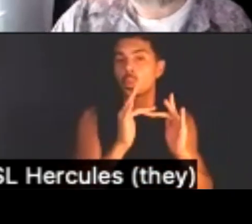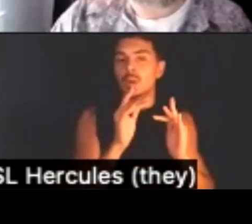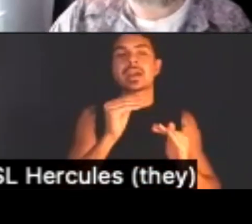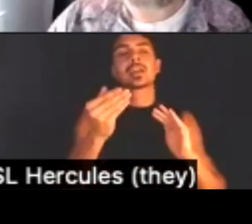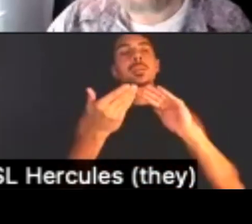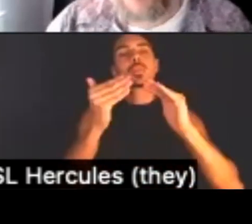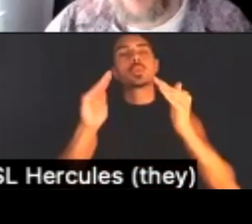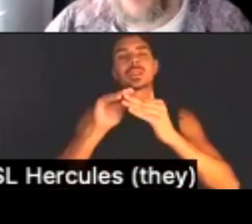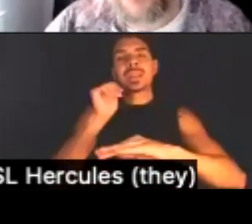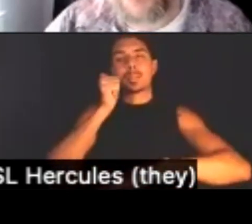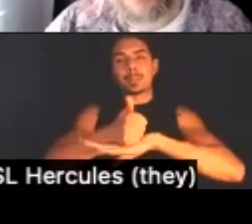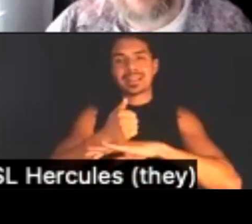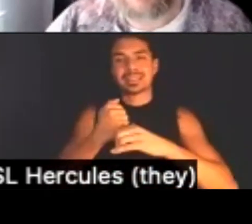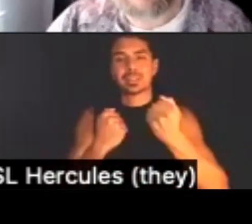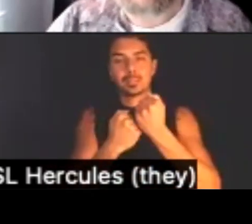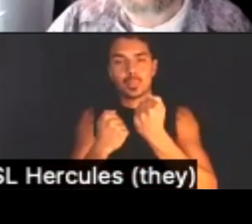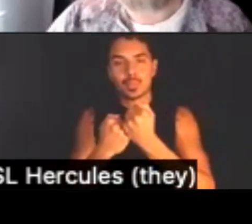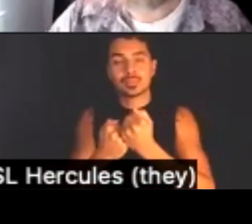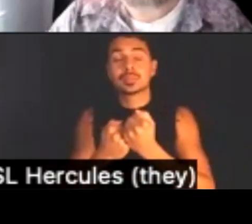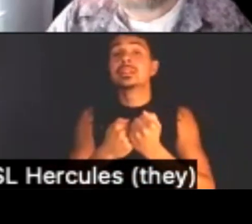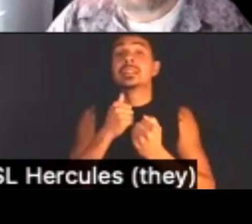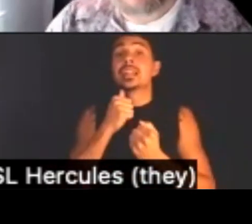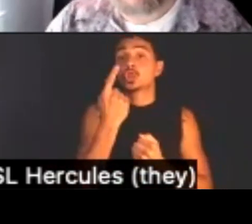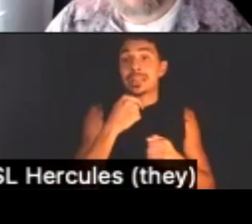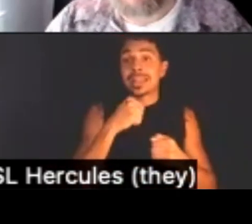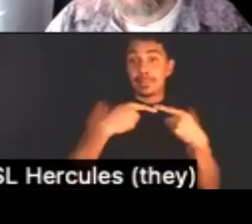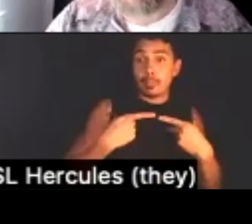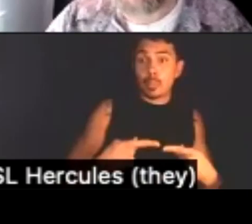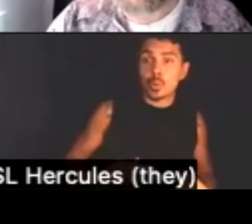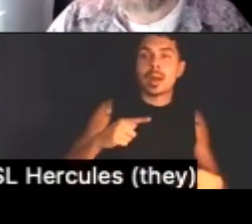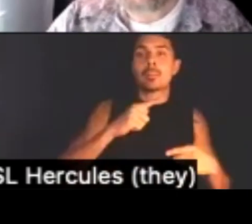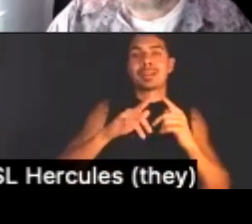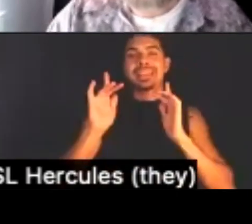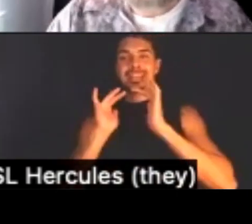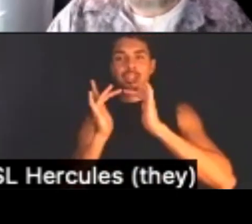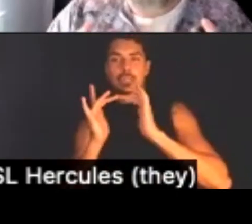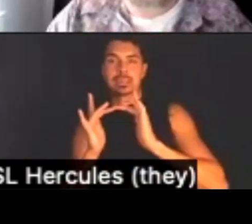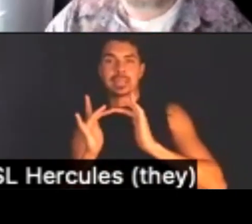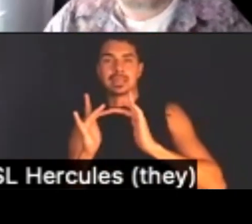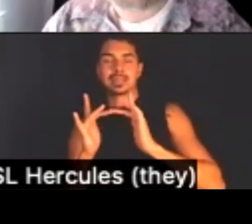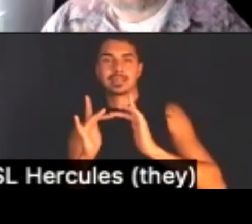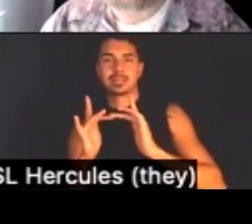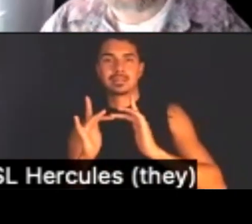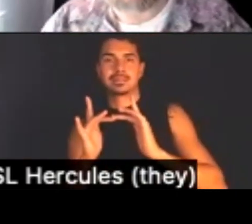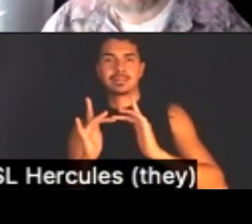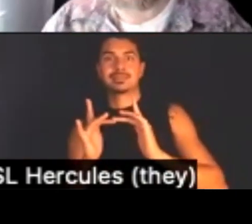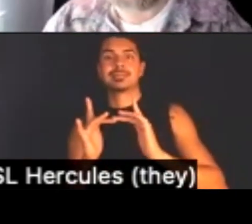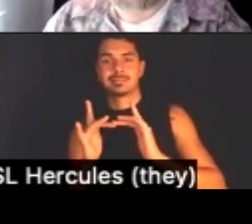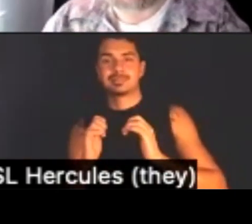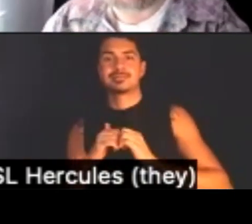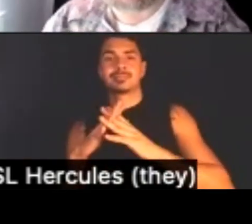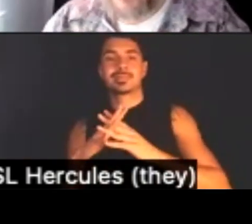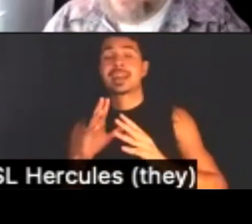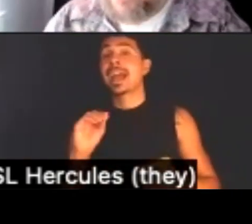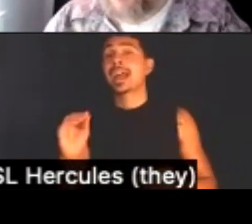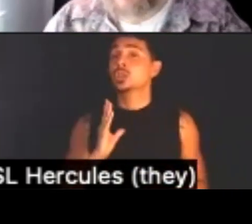creating internet resources that didn't exist before. And trans folks are also starting to break some stigma.